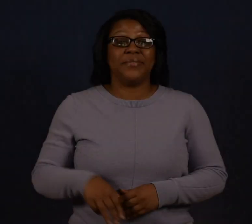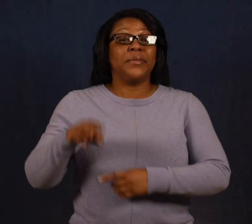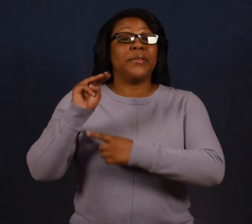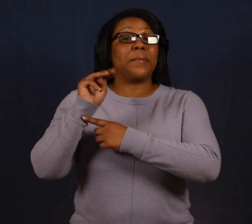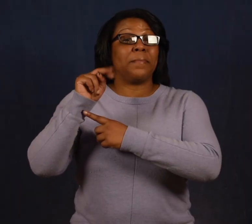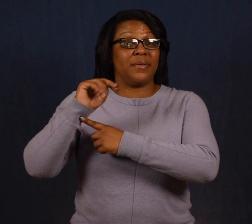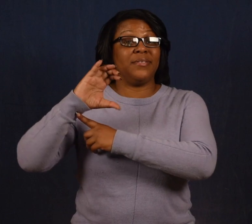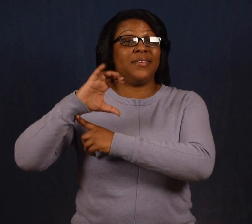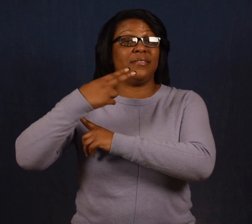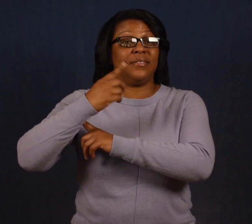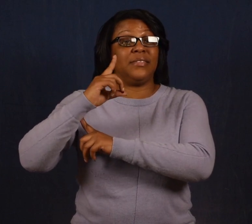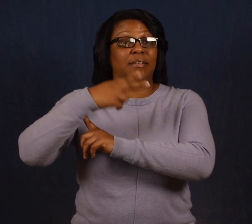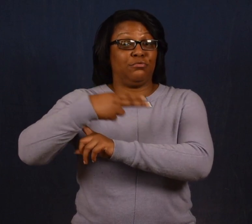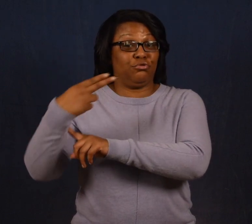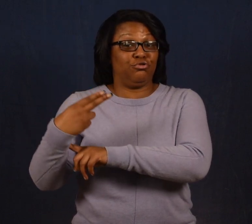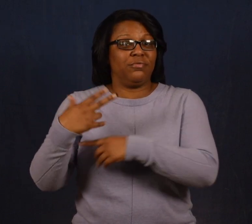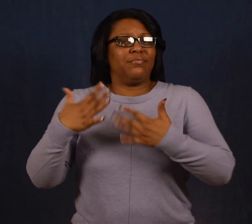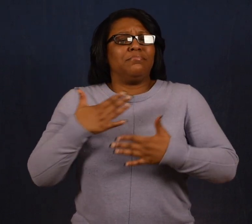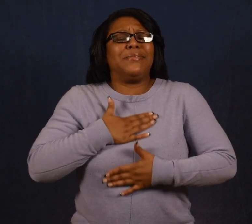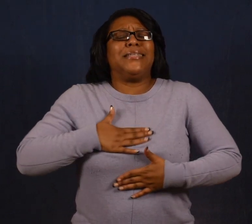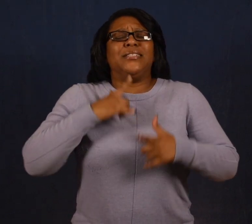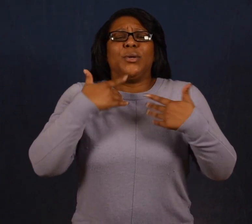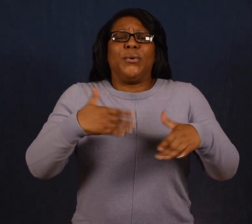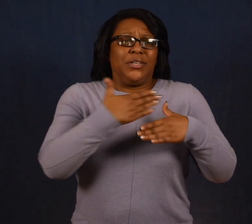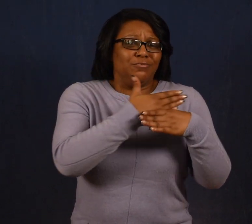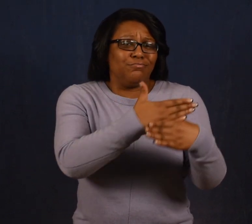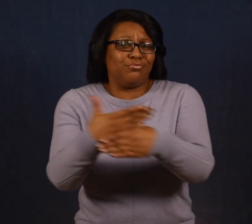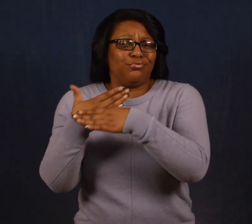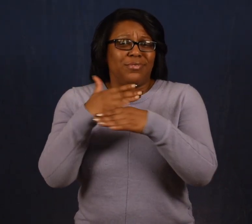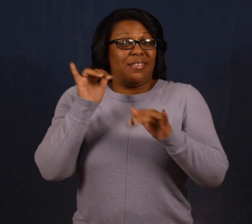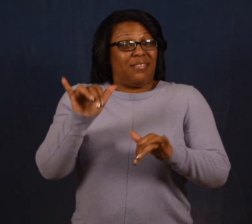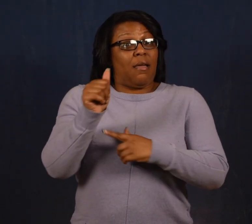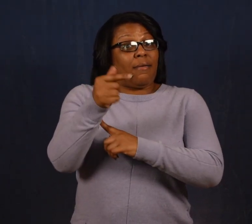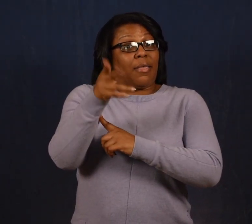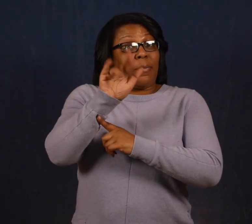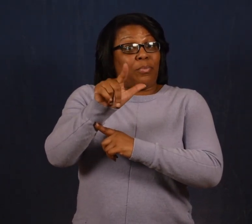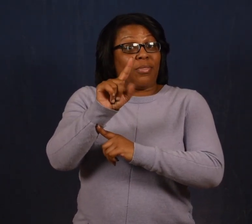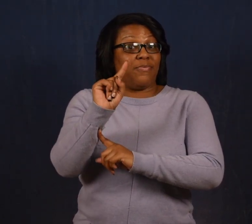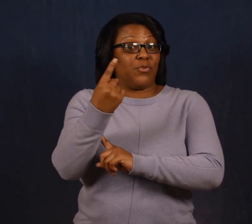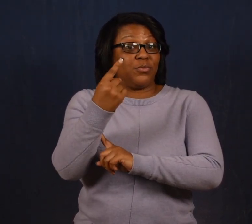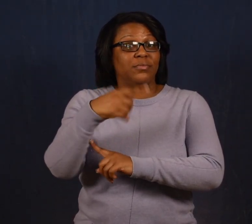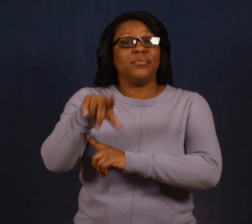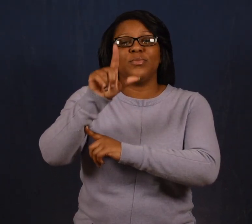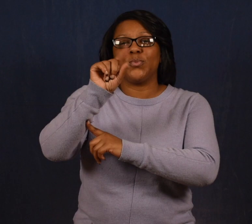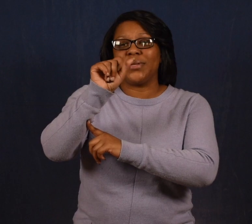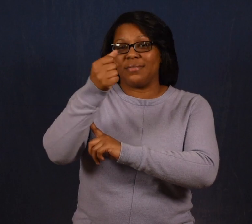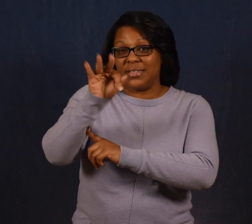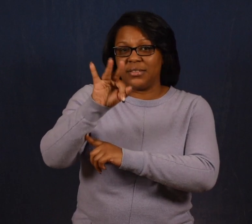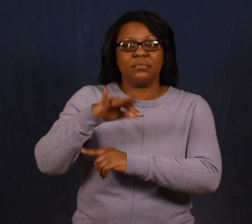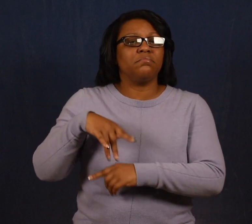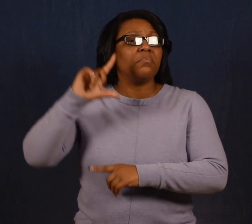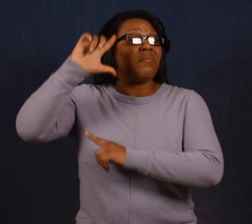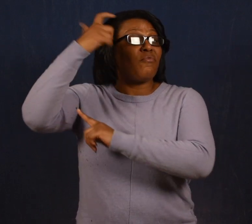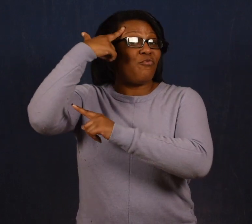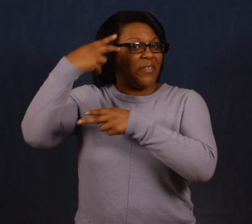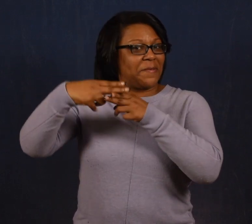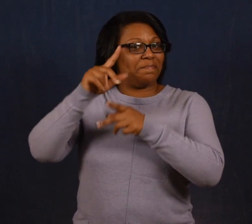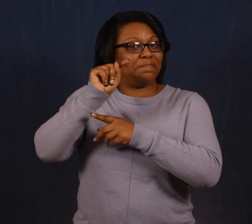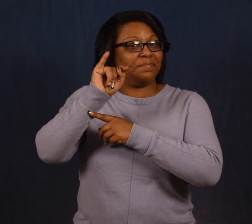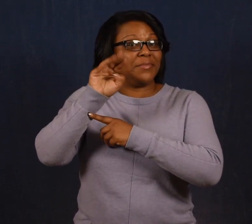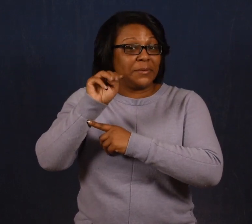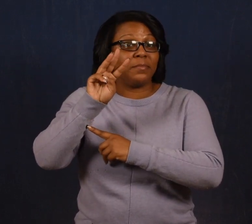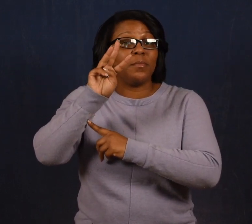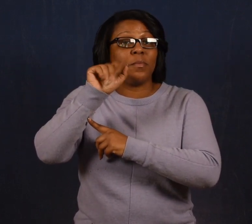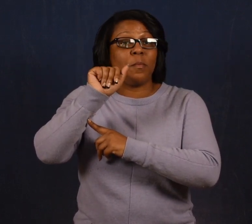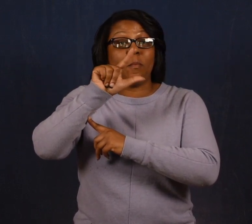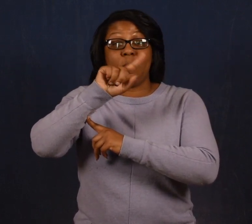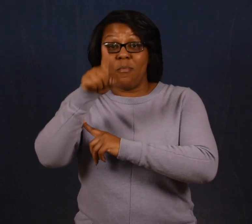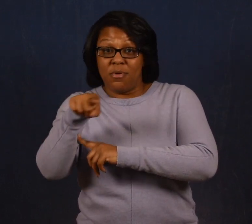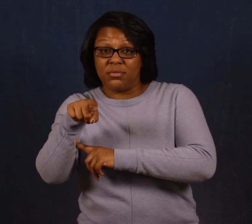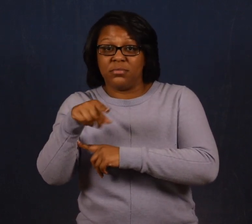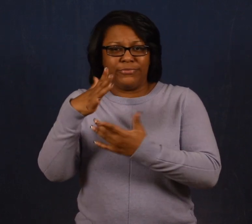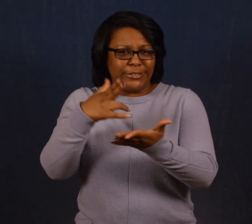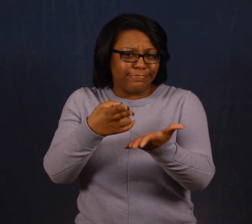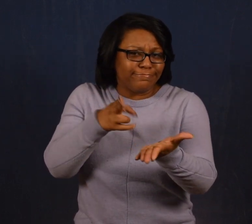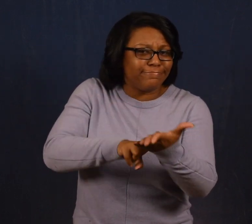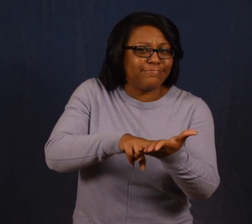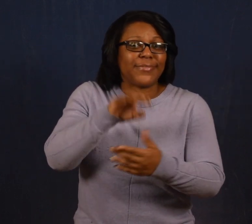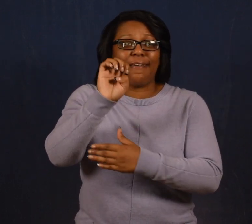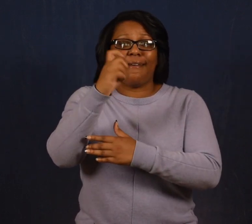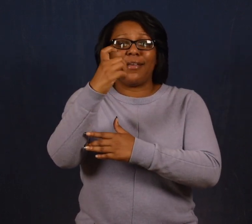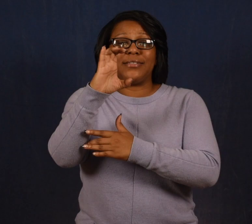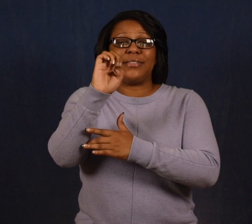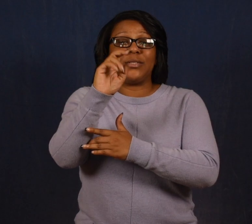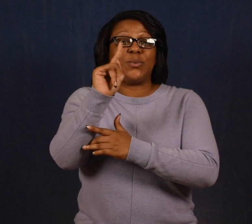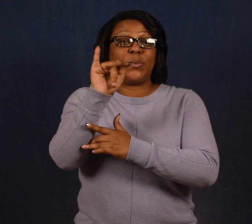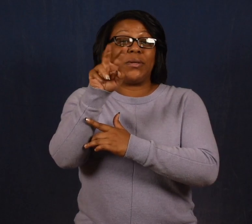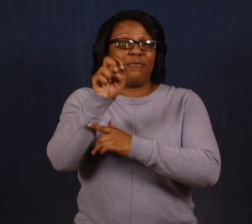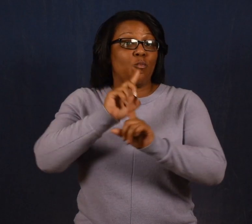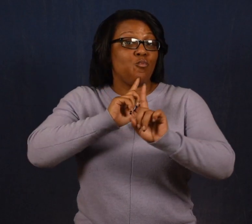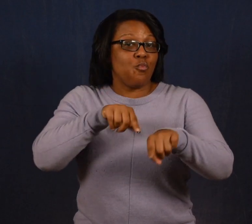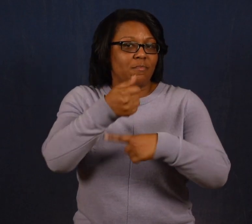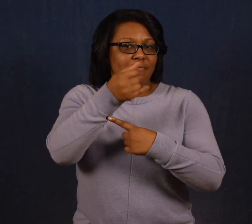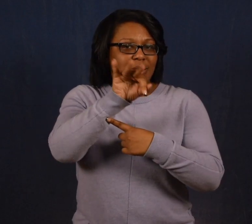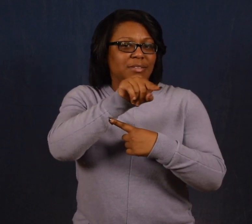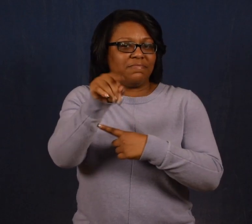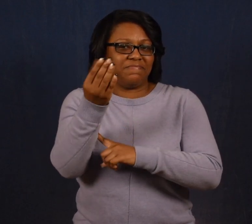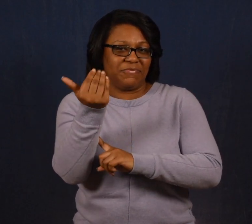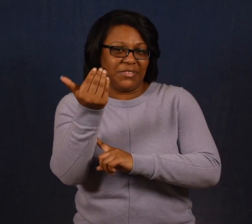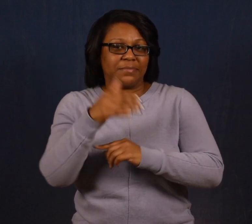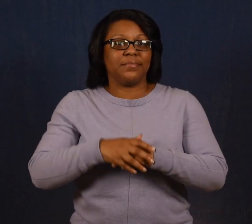MNCDHH is pleased to share that on April 1, 2019, Governor Tim Walz signed Executive Order 19-15,